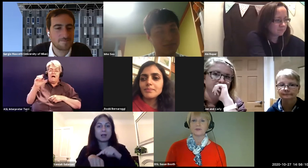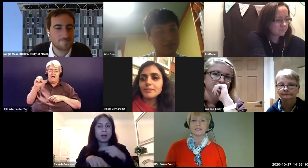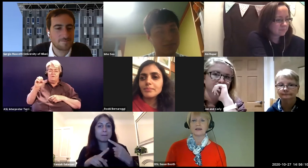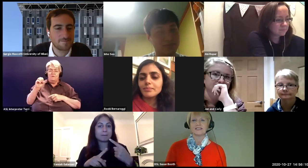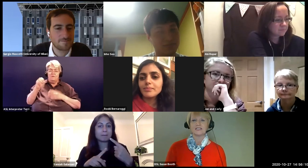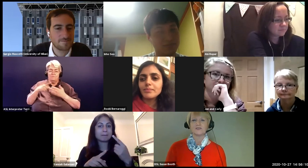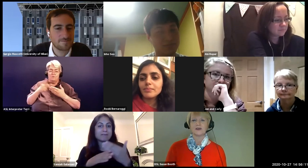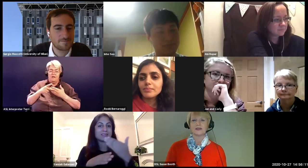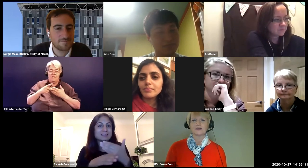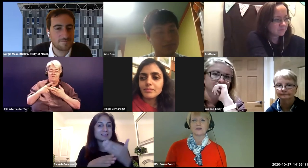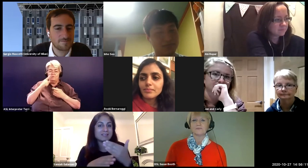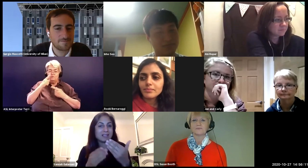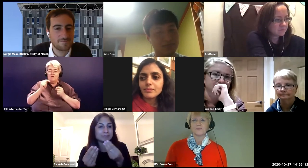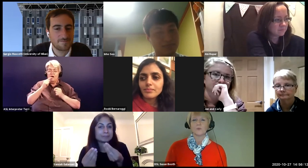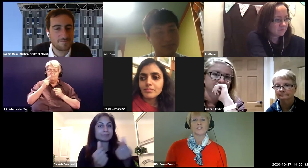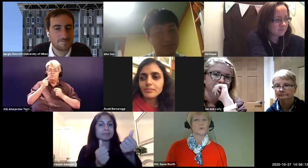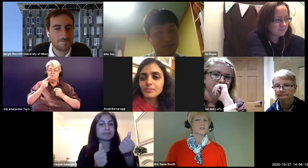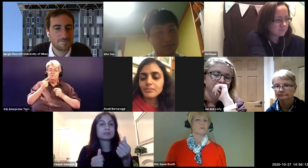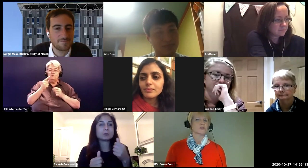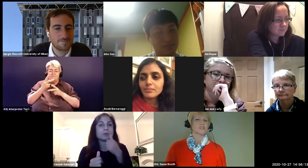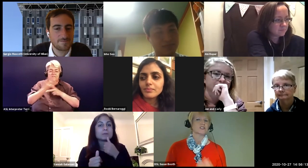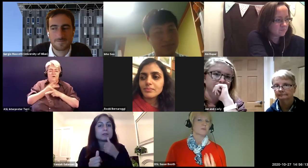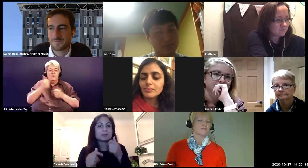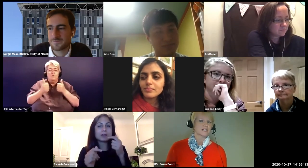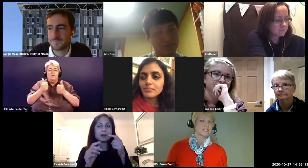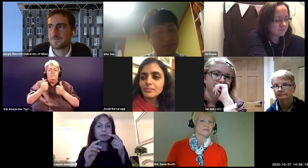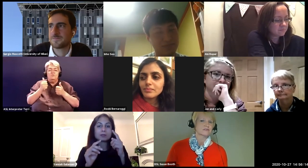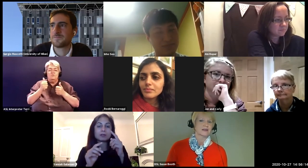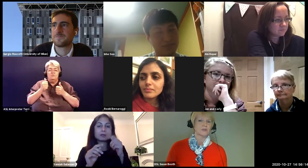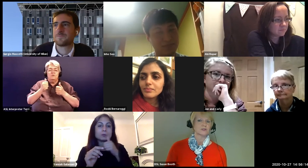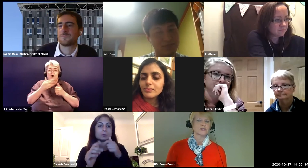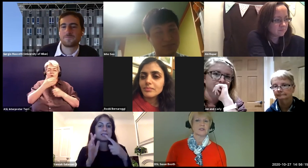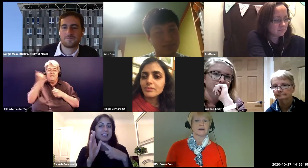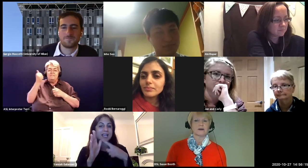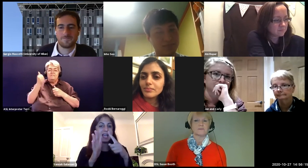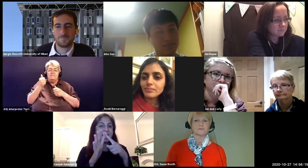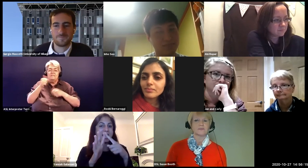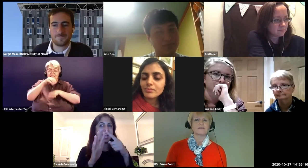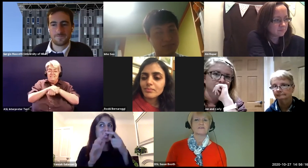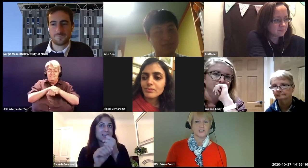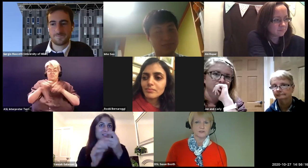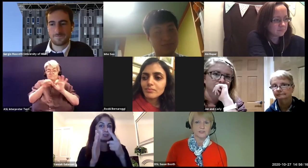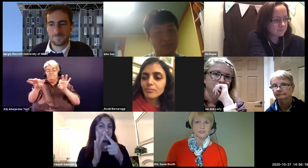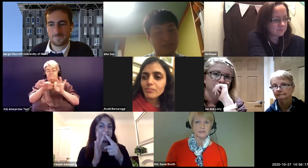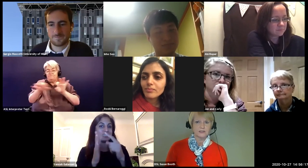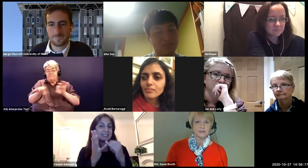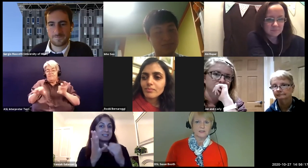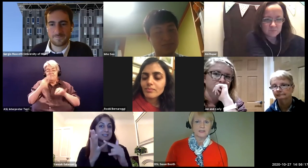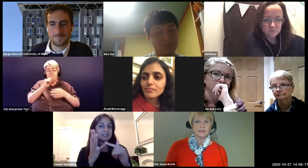and identify which ones are most time effective and most efficient